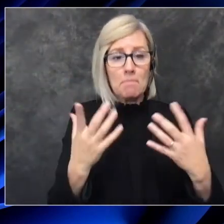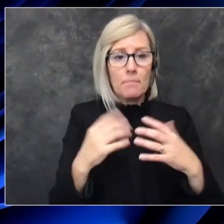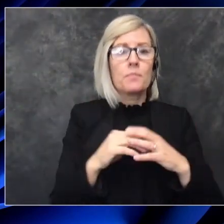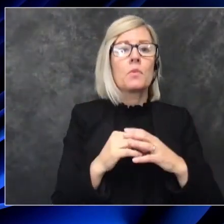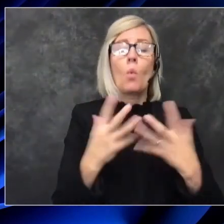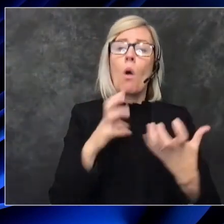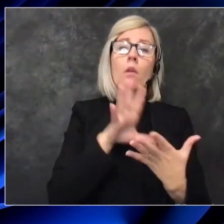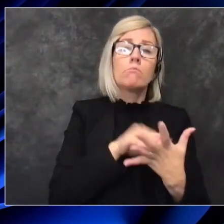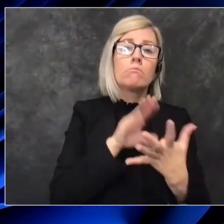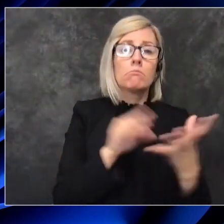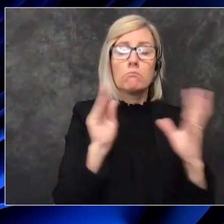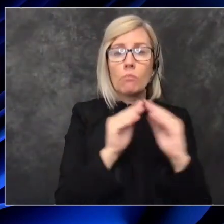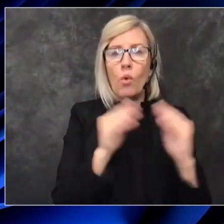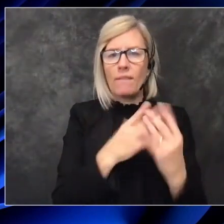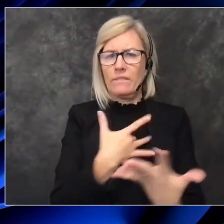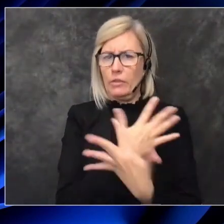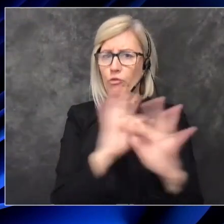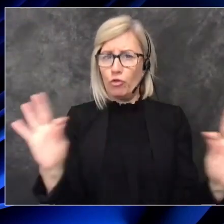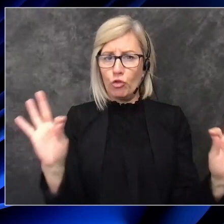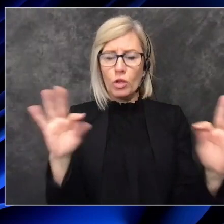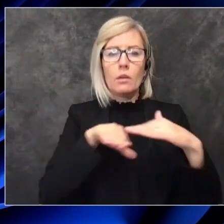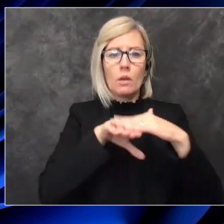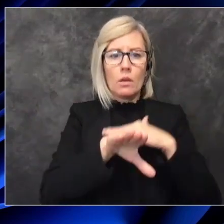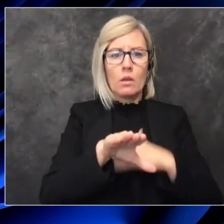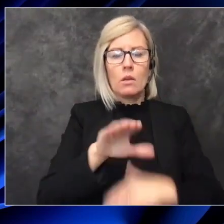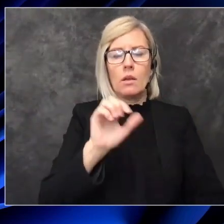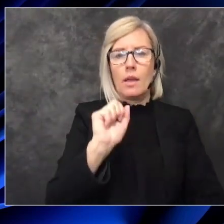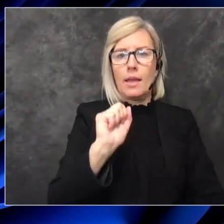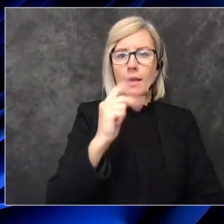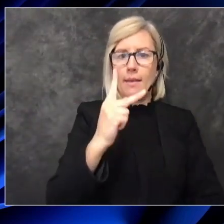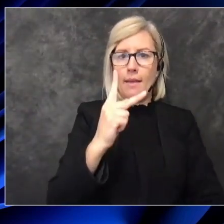feel free to go to Aka.ms/accfeatures